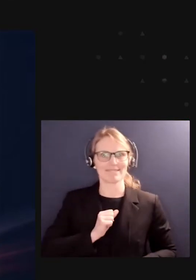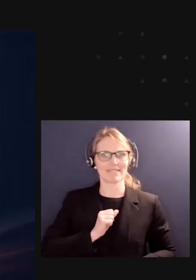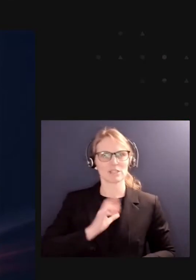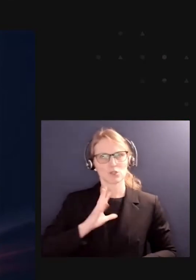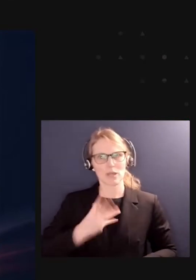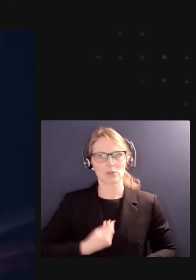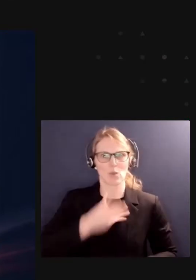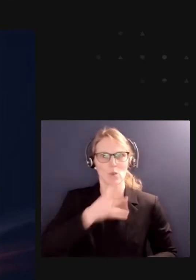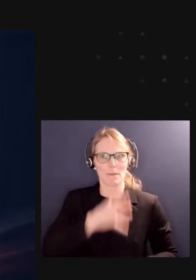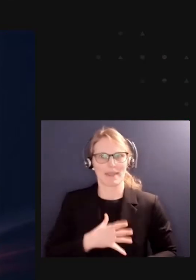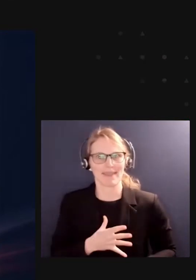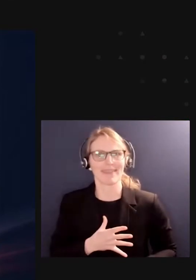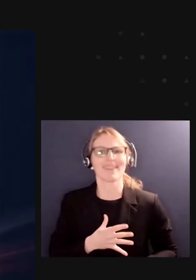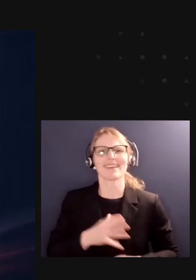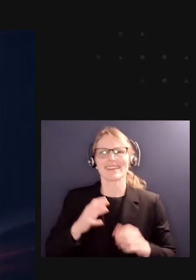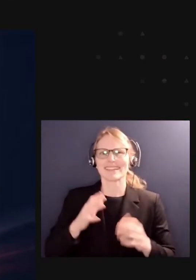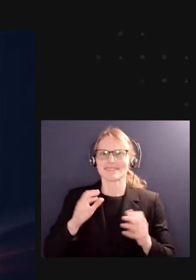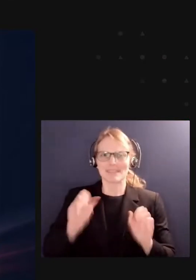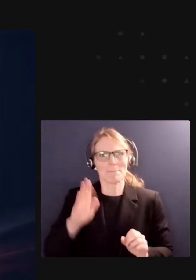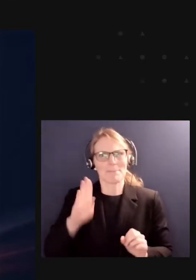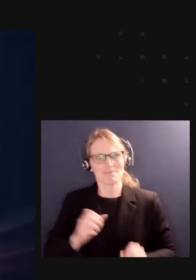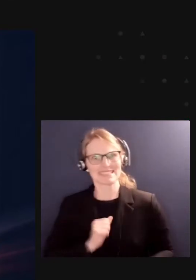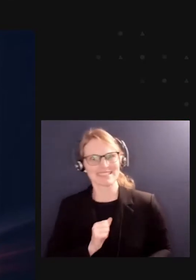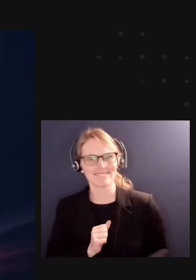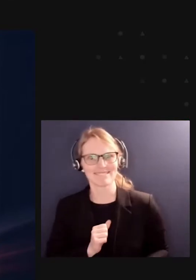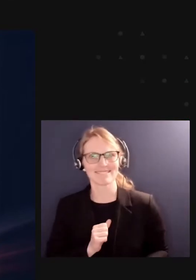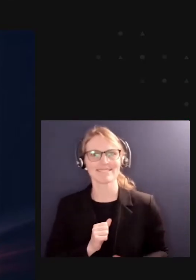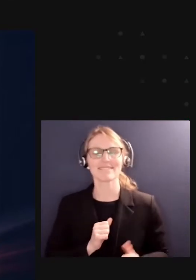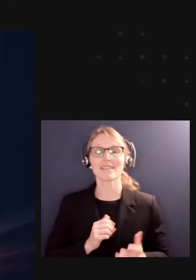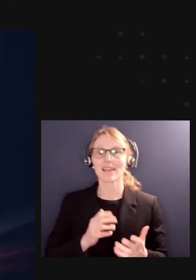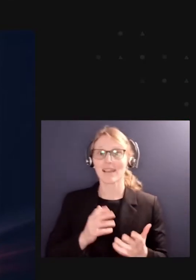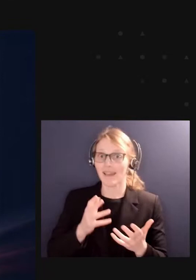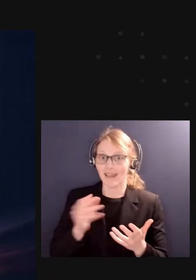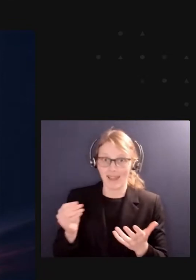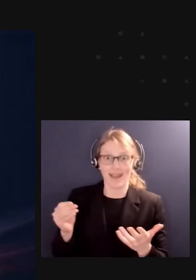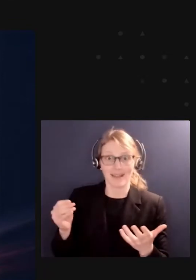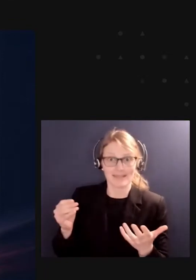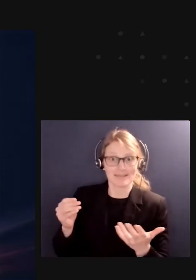There were a lot of factors involved in getting to the point where I was ready to share my truth.